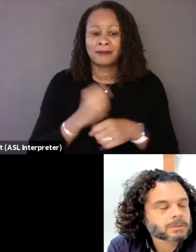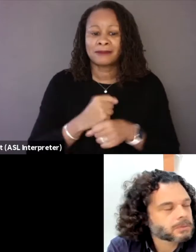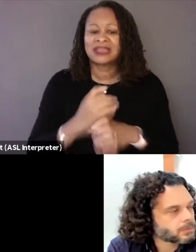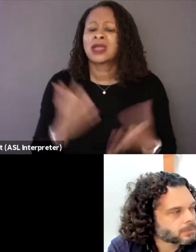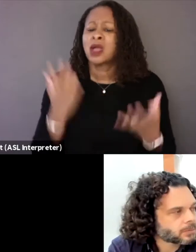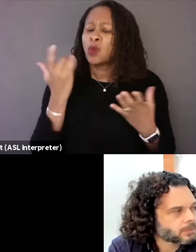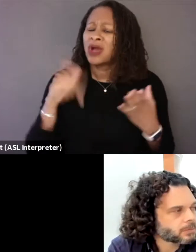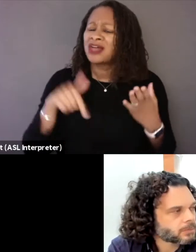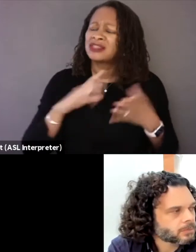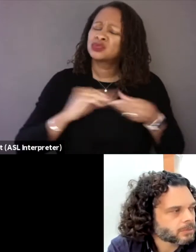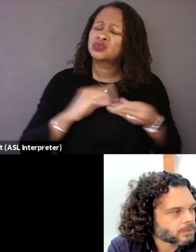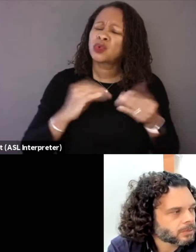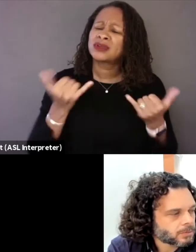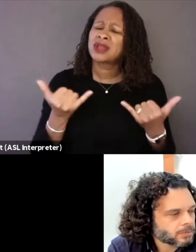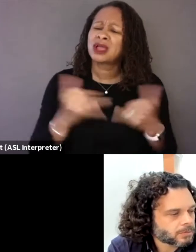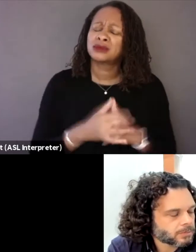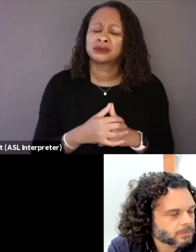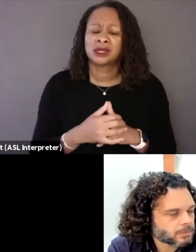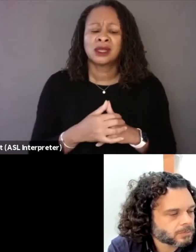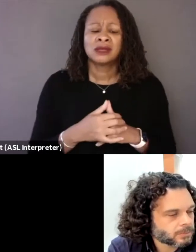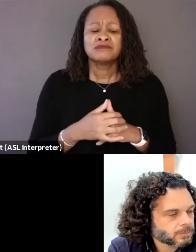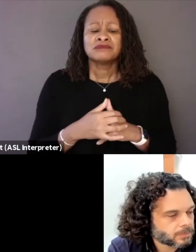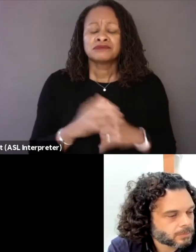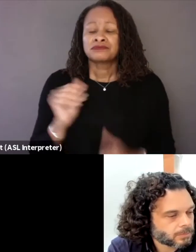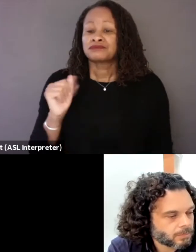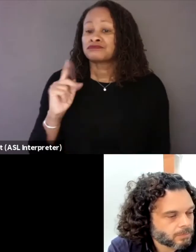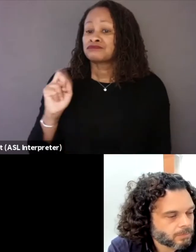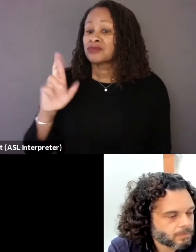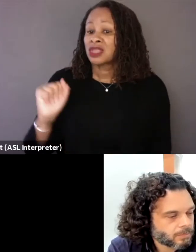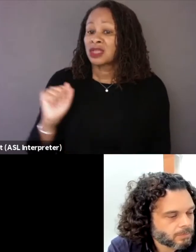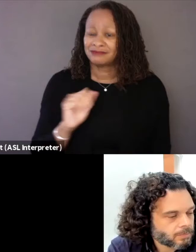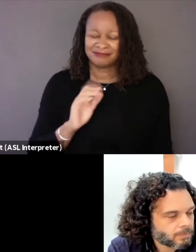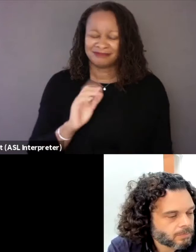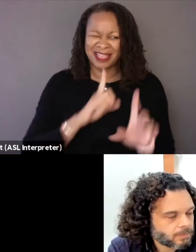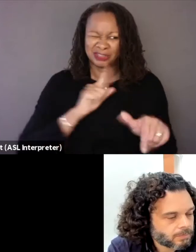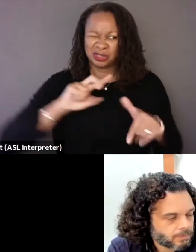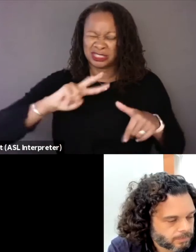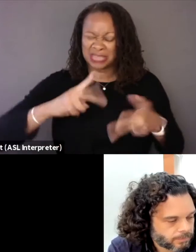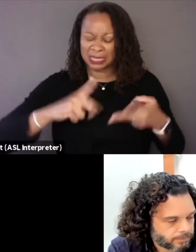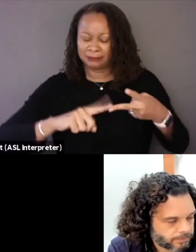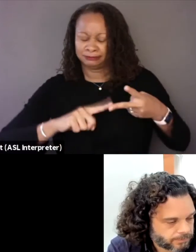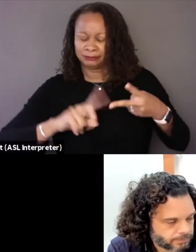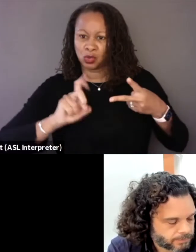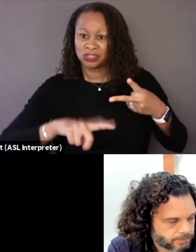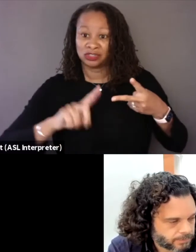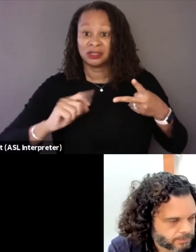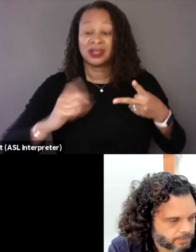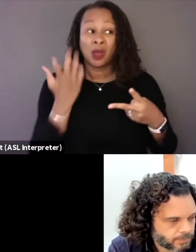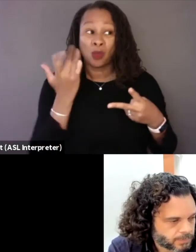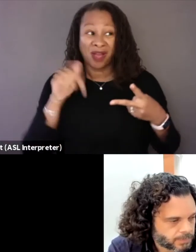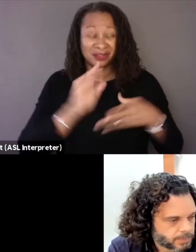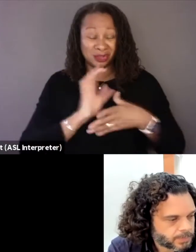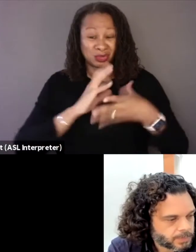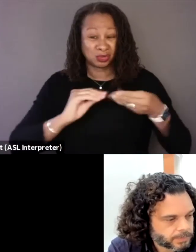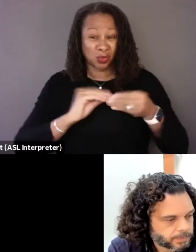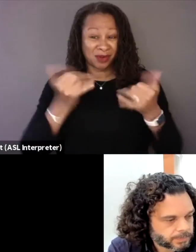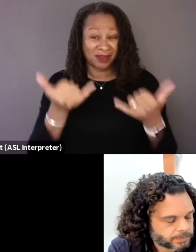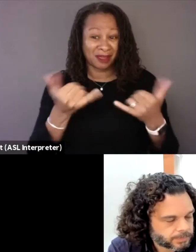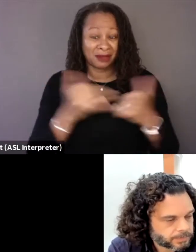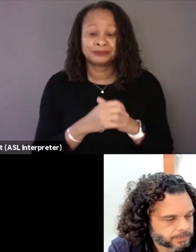Well, it's interesting. I think, I'll answer the second one first, I think why this particular story now was I think like